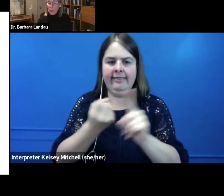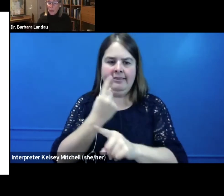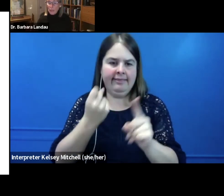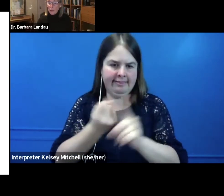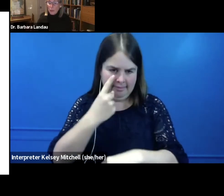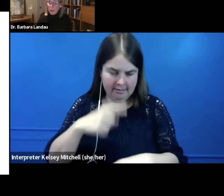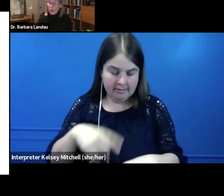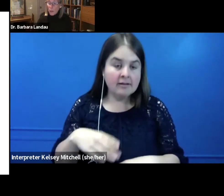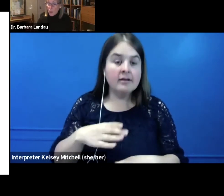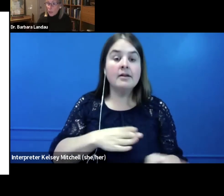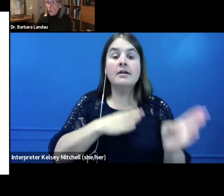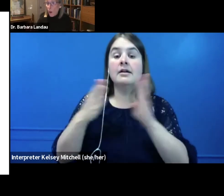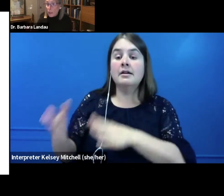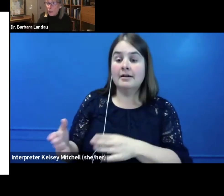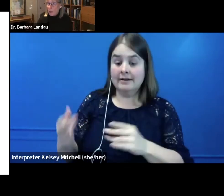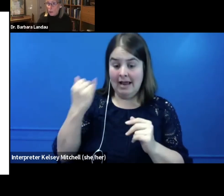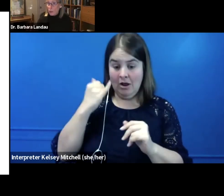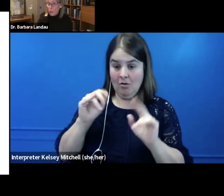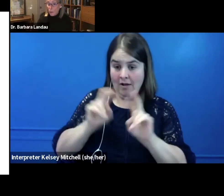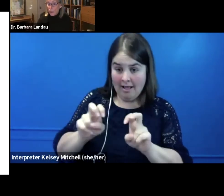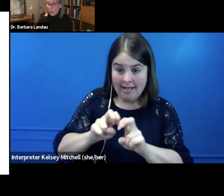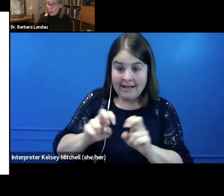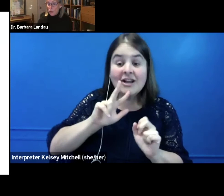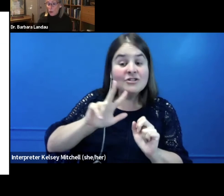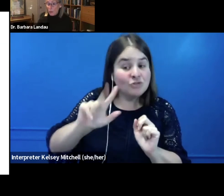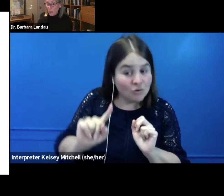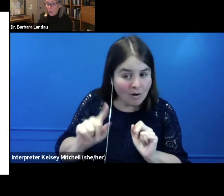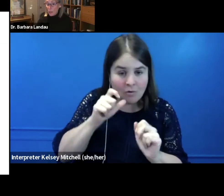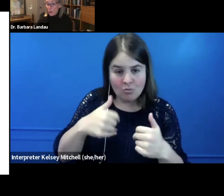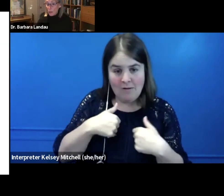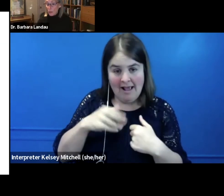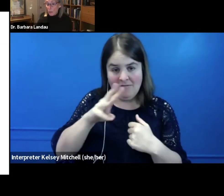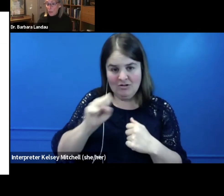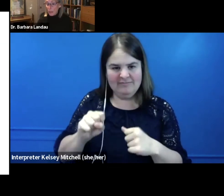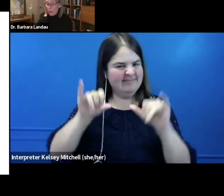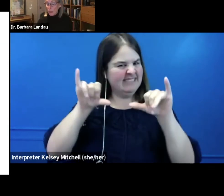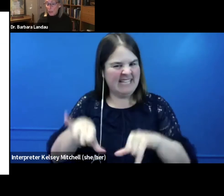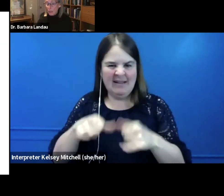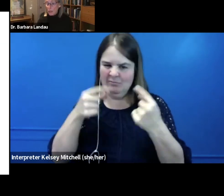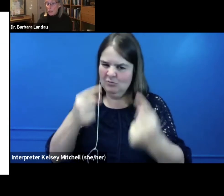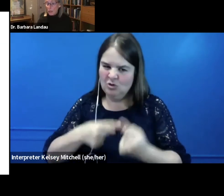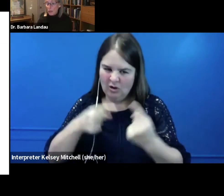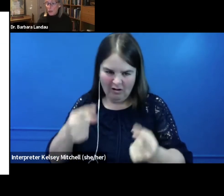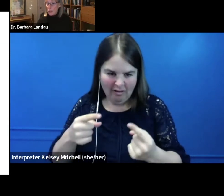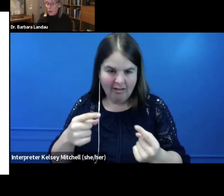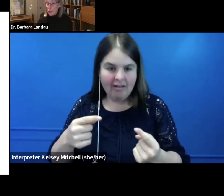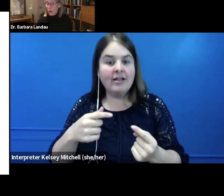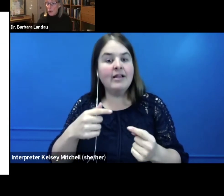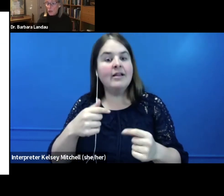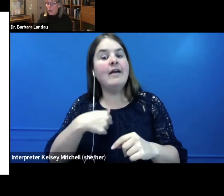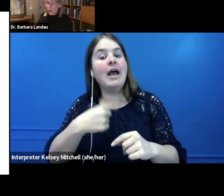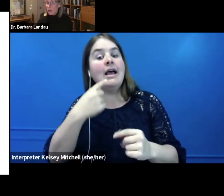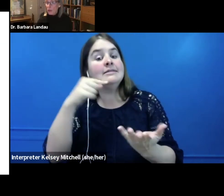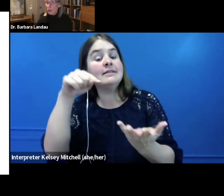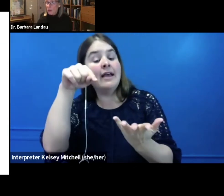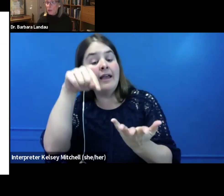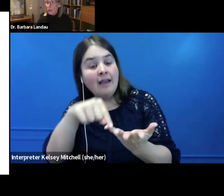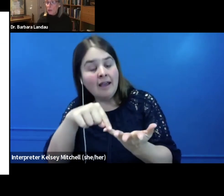and if you look at the 31 year old with williams syndrome you can see they're still making these excursions across